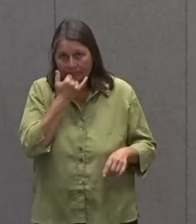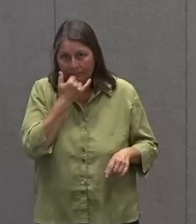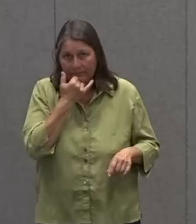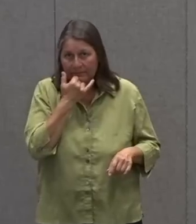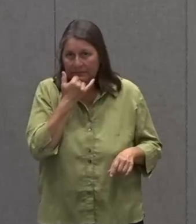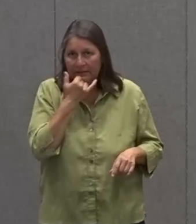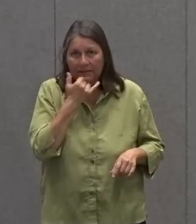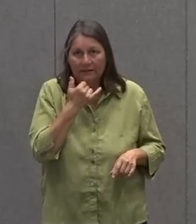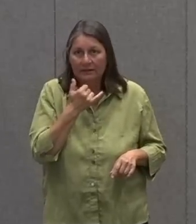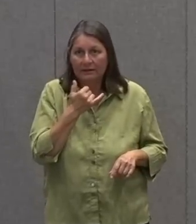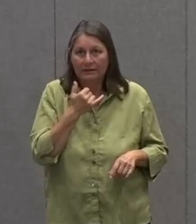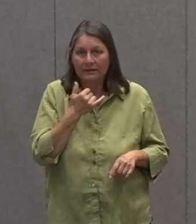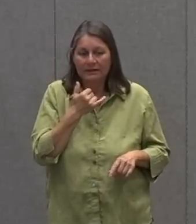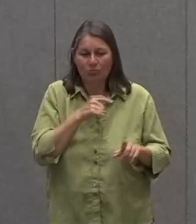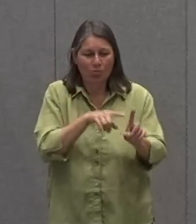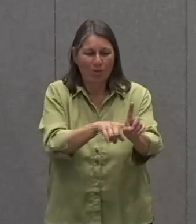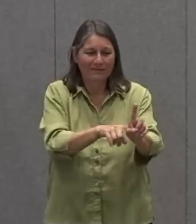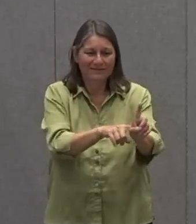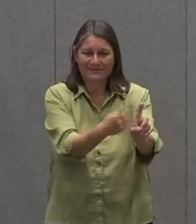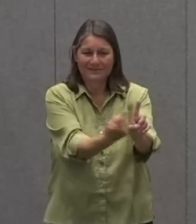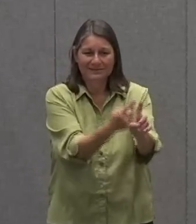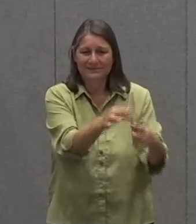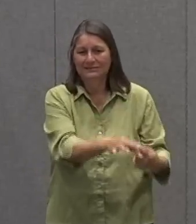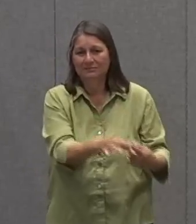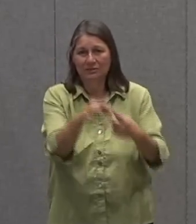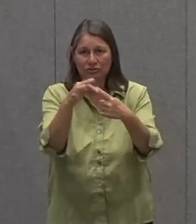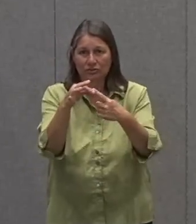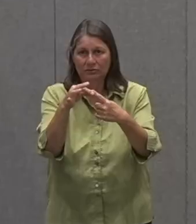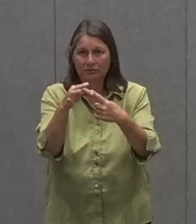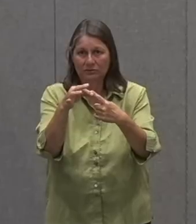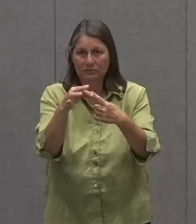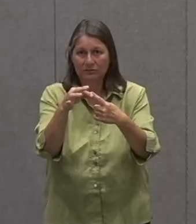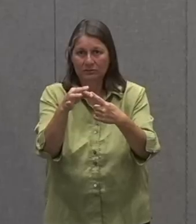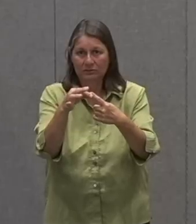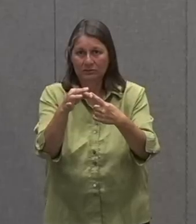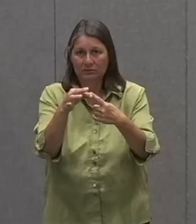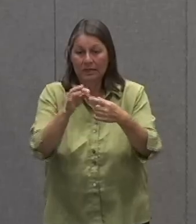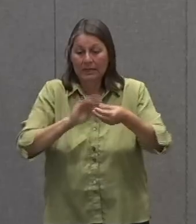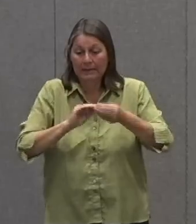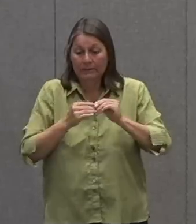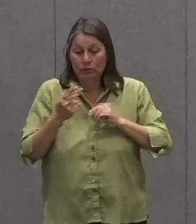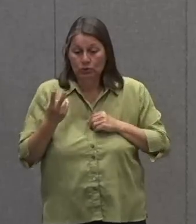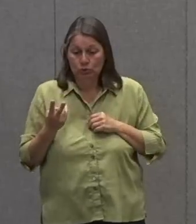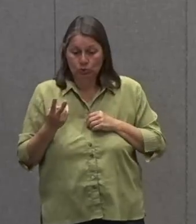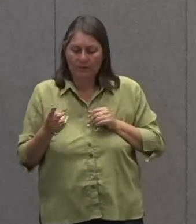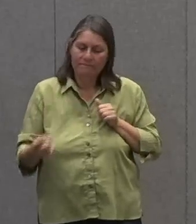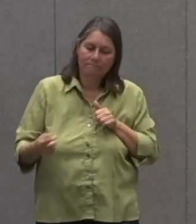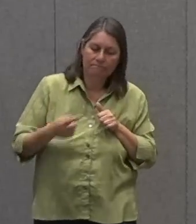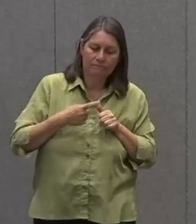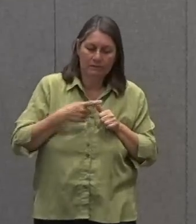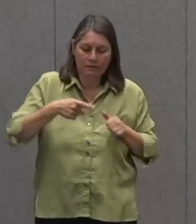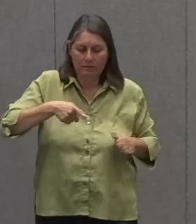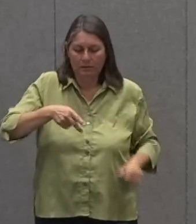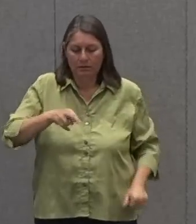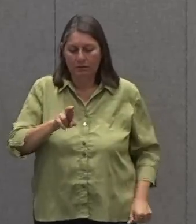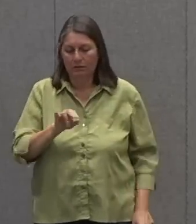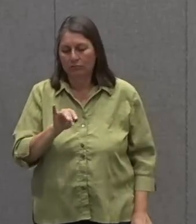It's kind of off by itself. Starting with two is our first prime number. What I'd like you guys to do is,